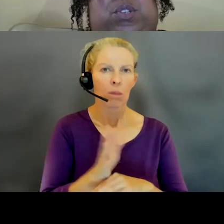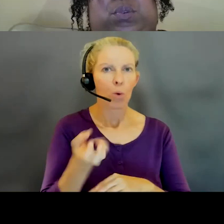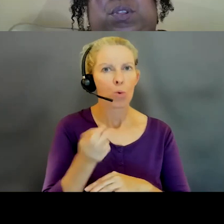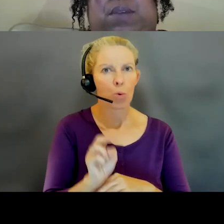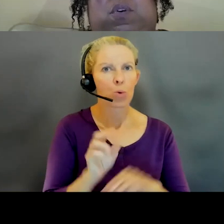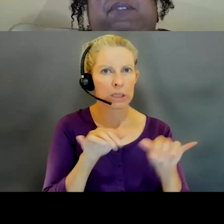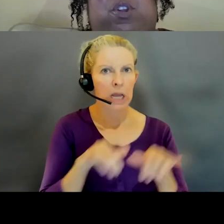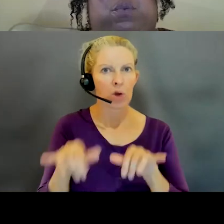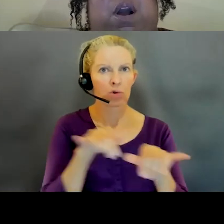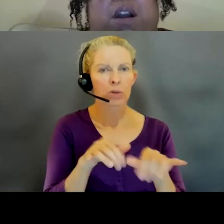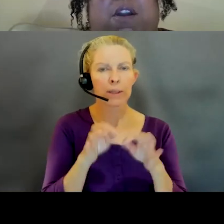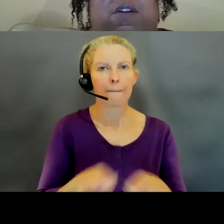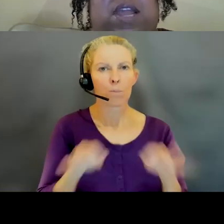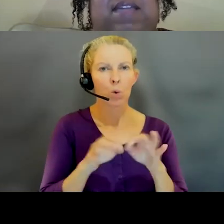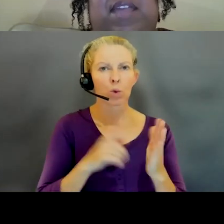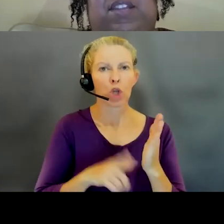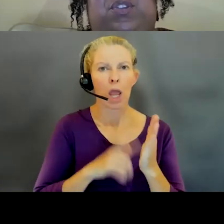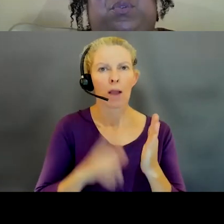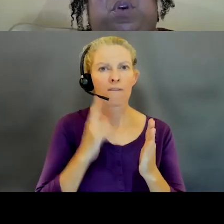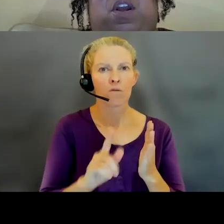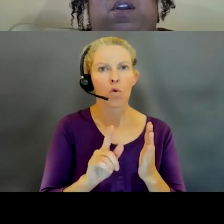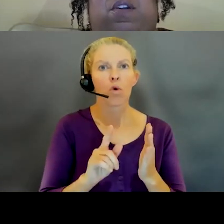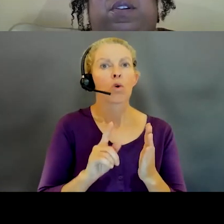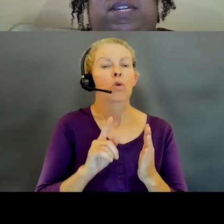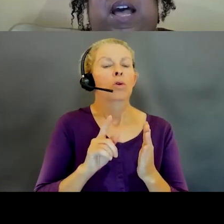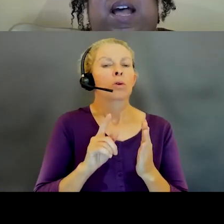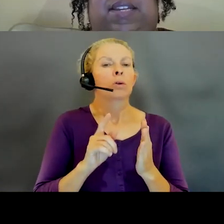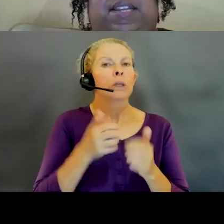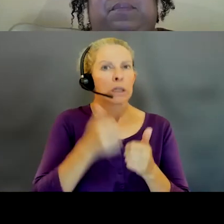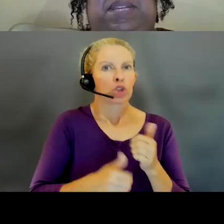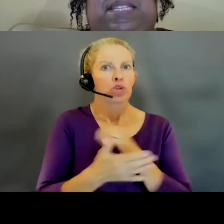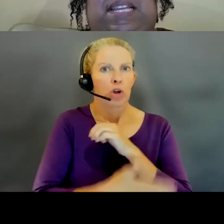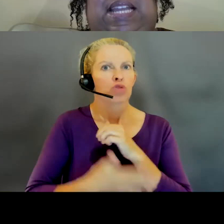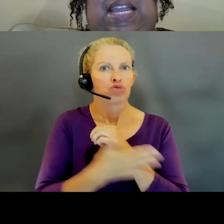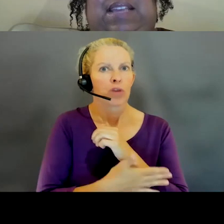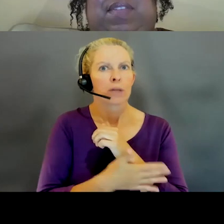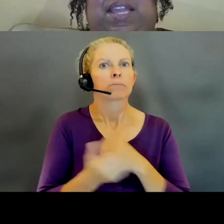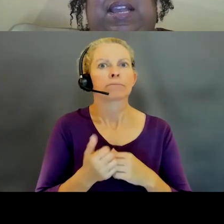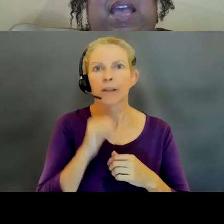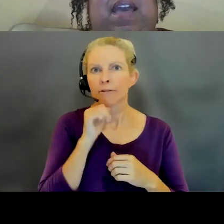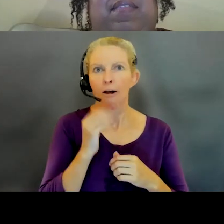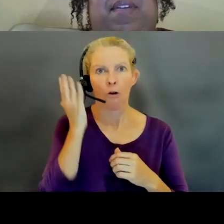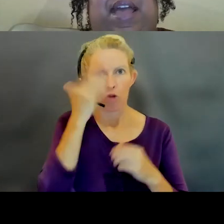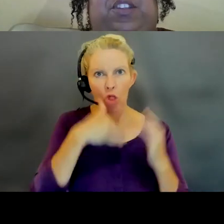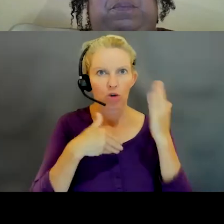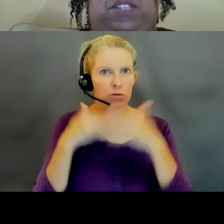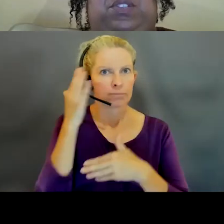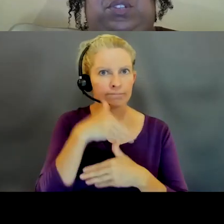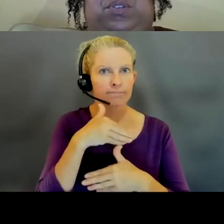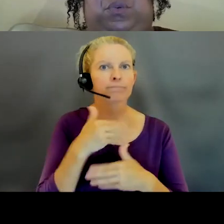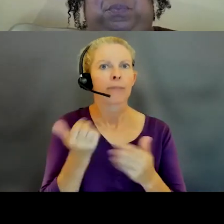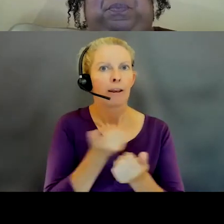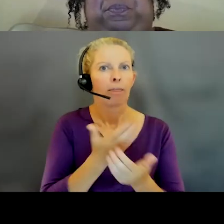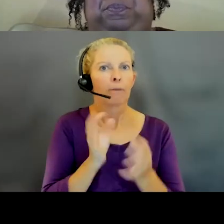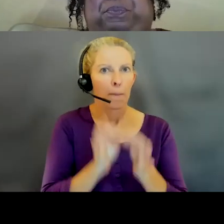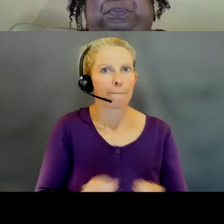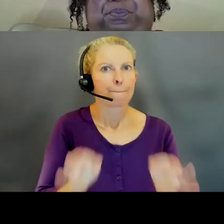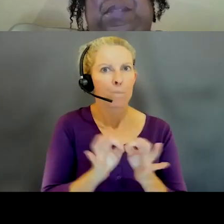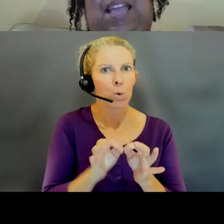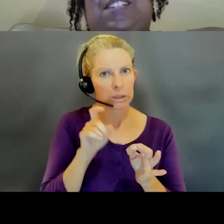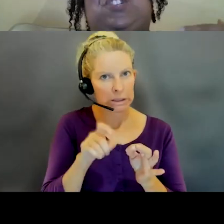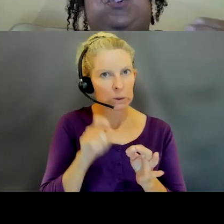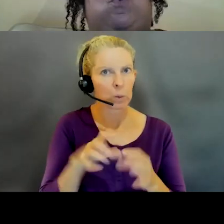sure that wherever you are, that you are not missing anything that you must do. Does your